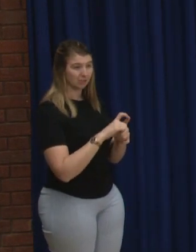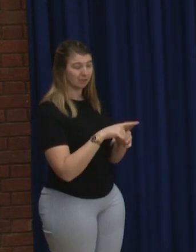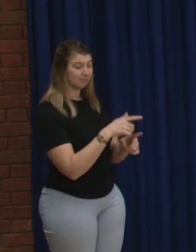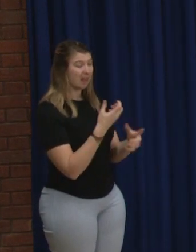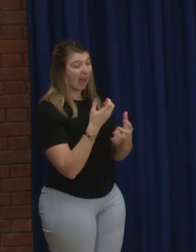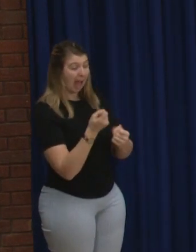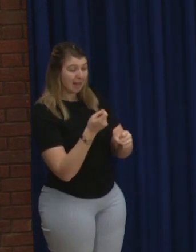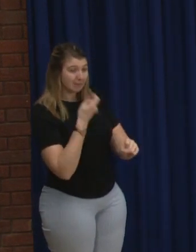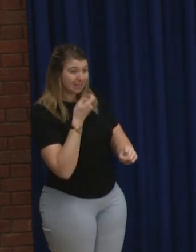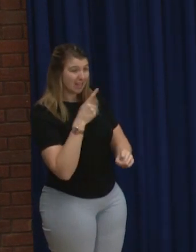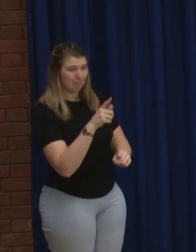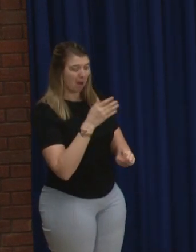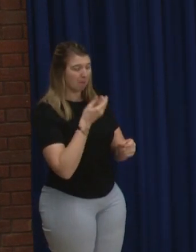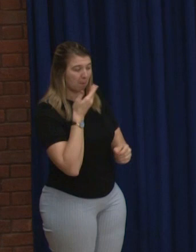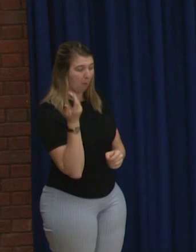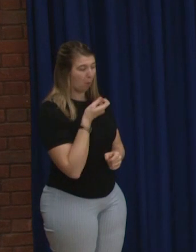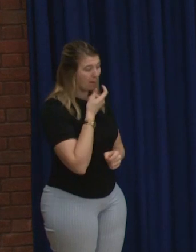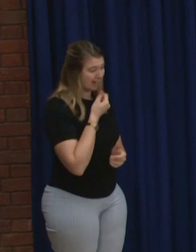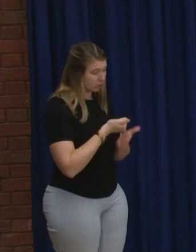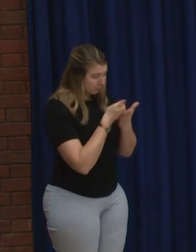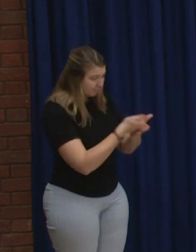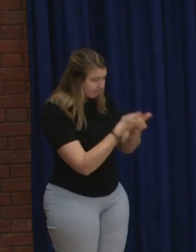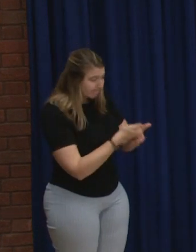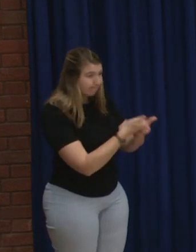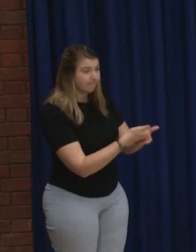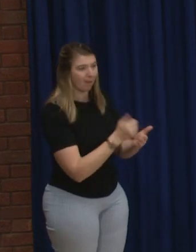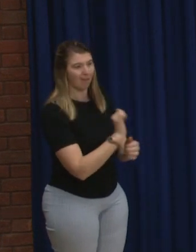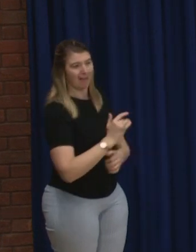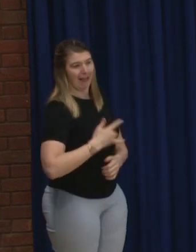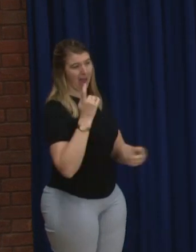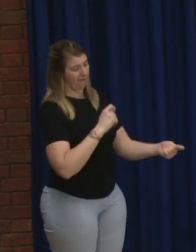it's made an extraordinary difference to his life. He's brilliant, he's only 9, he's a brilliant